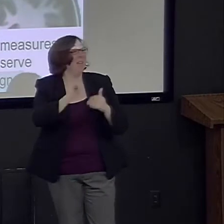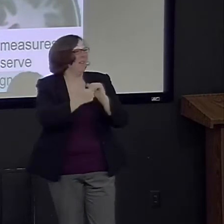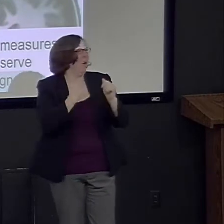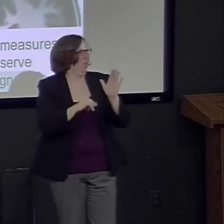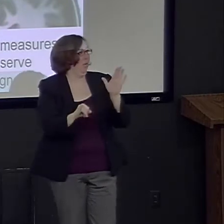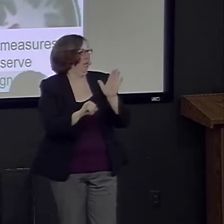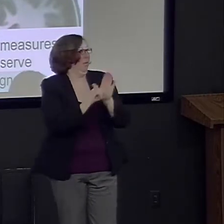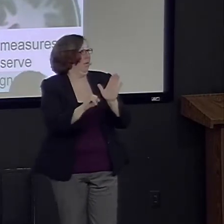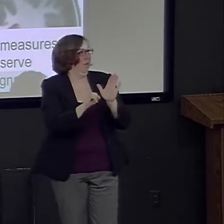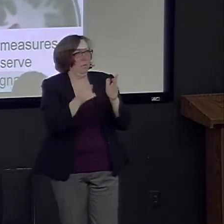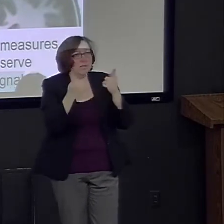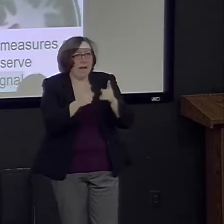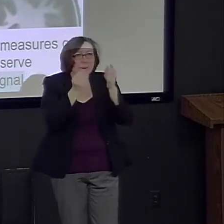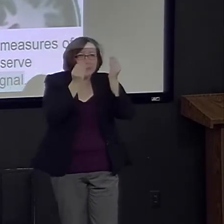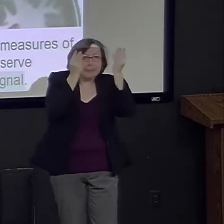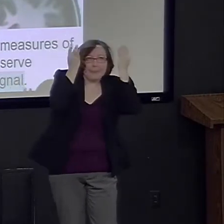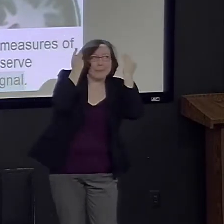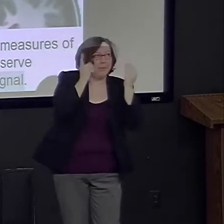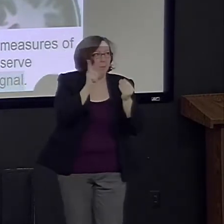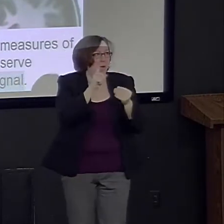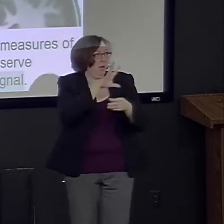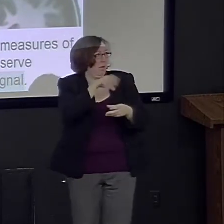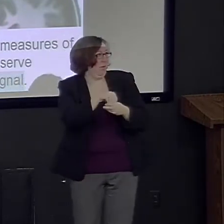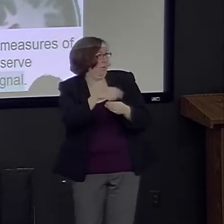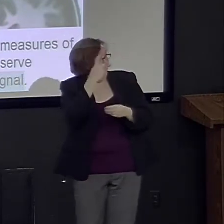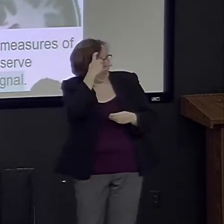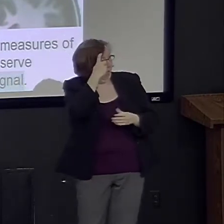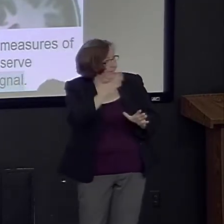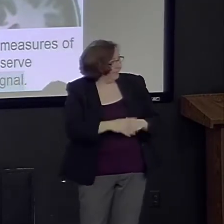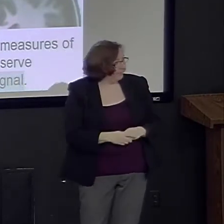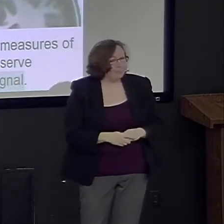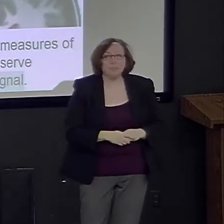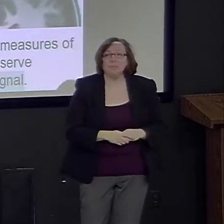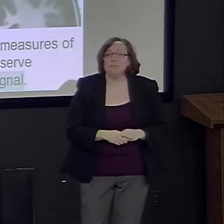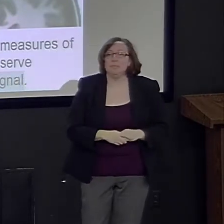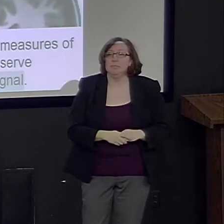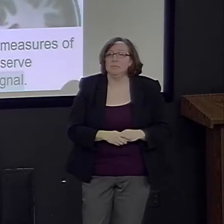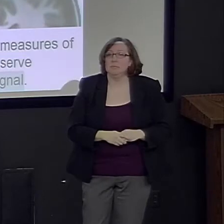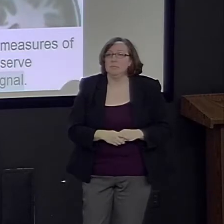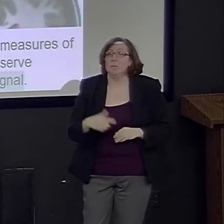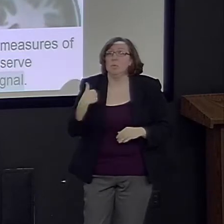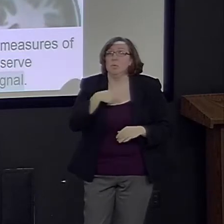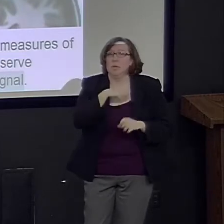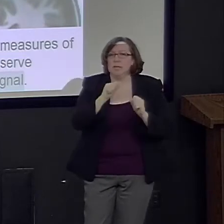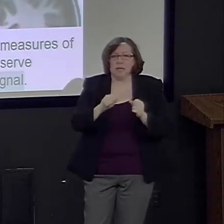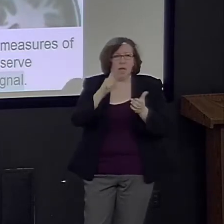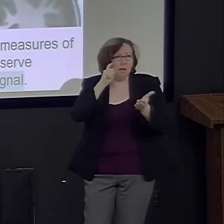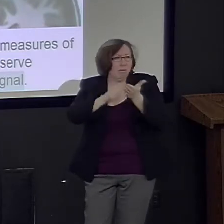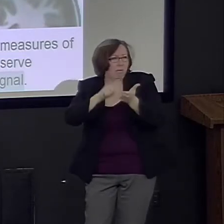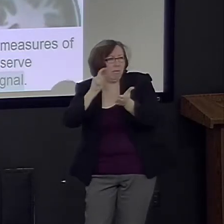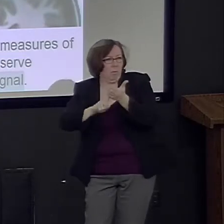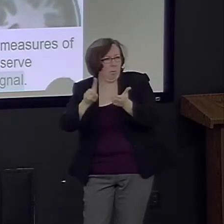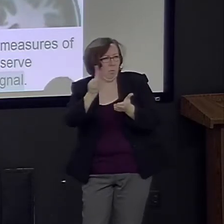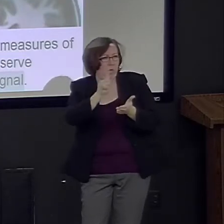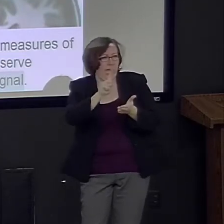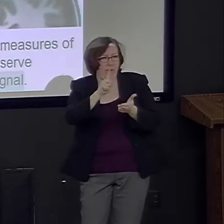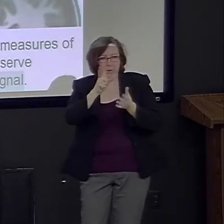in those particular areas of the brain. Now we localize these effects by identifying channels